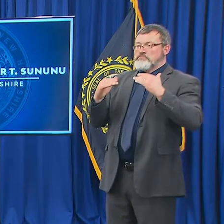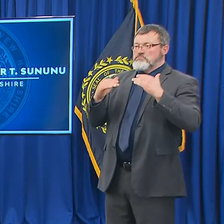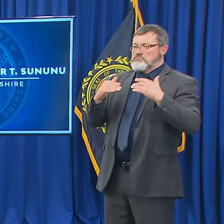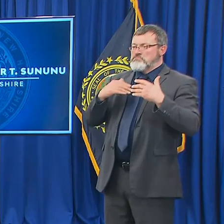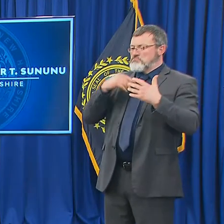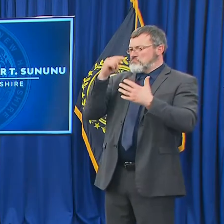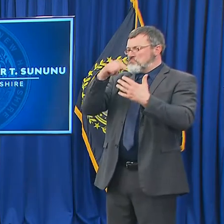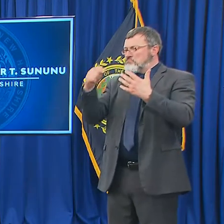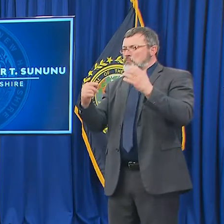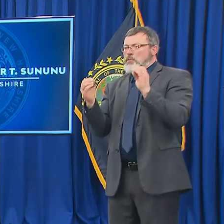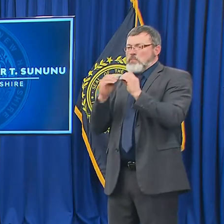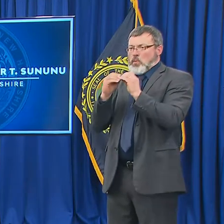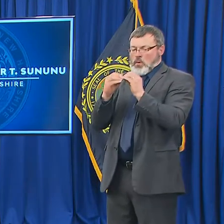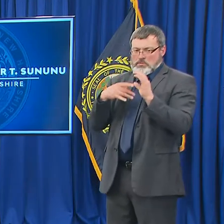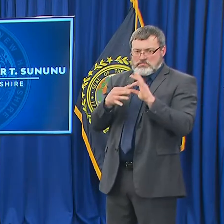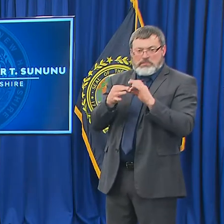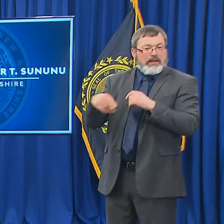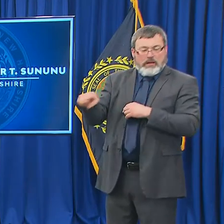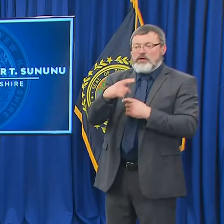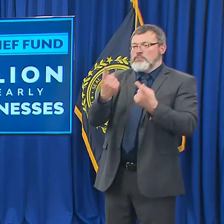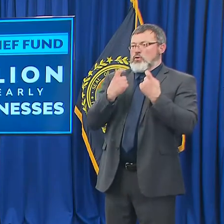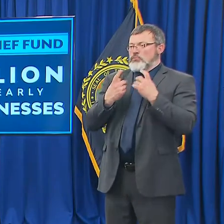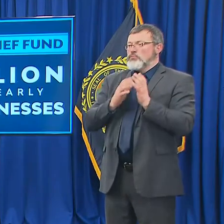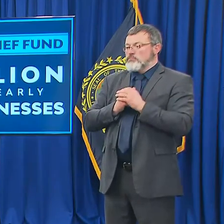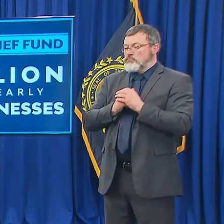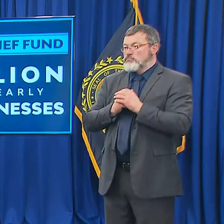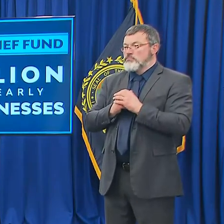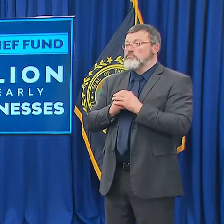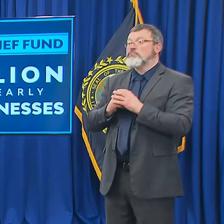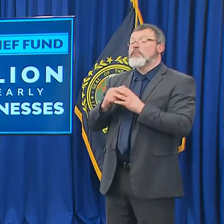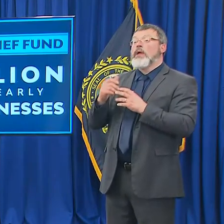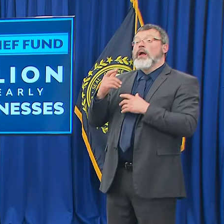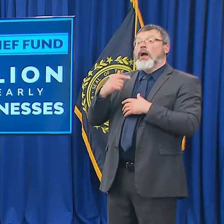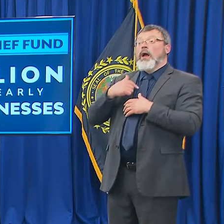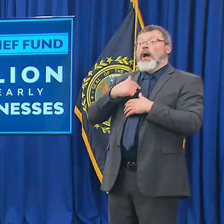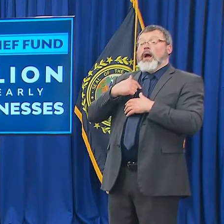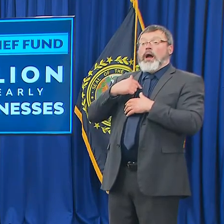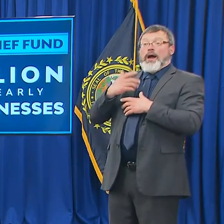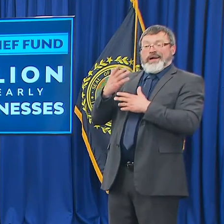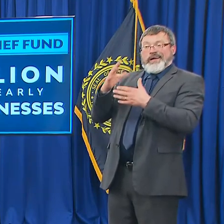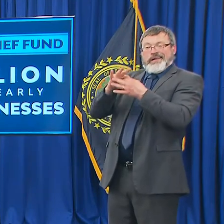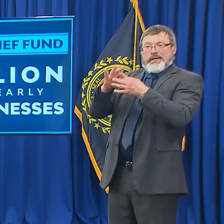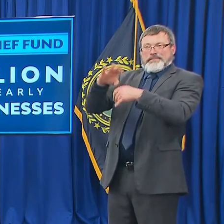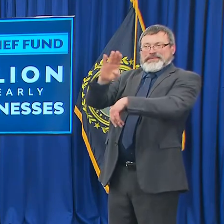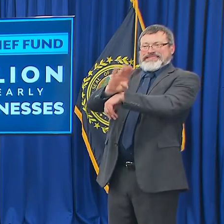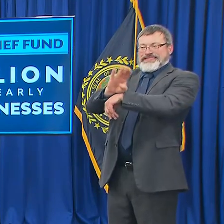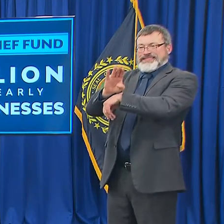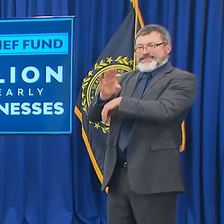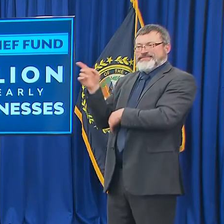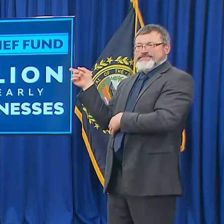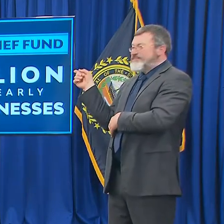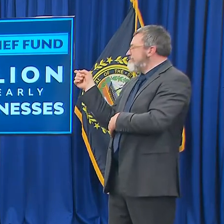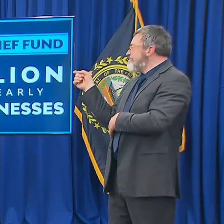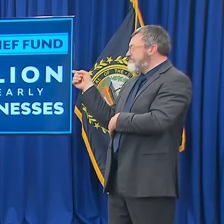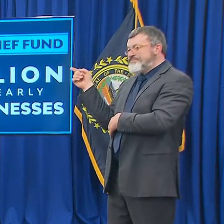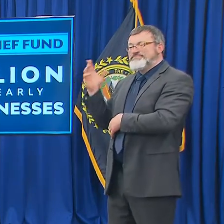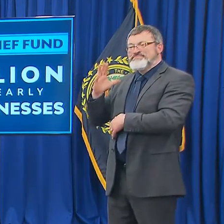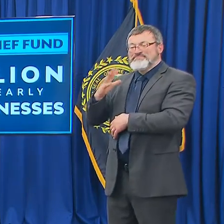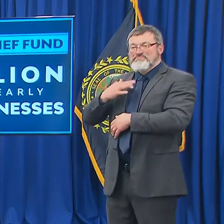significant came back and we applied as part of this round. So while that number is much better than the initial round our economy is fairly strong.